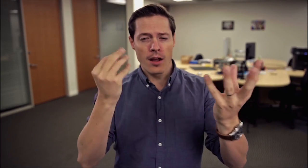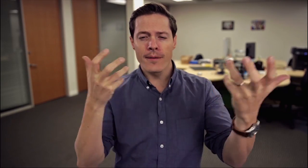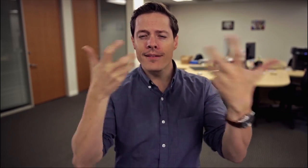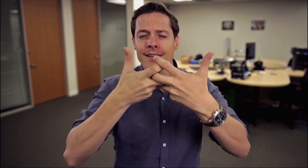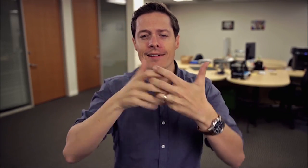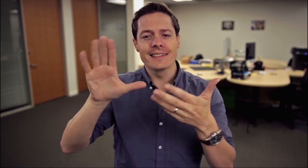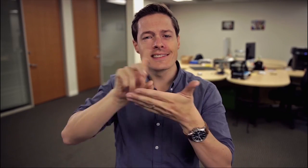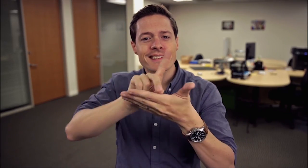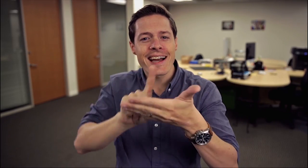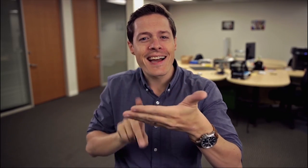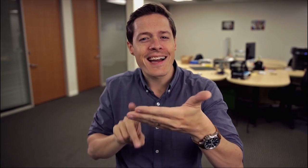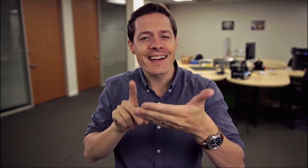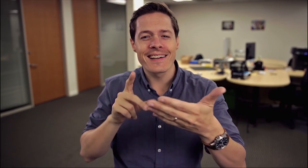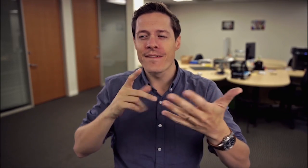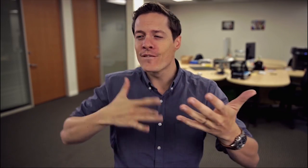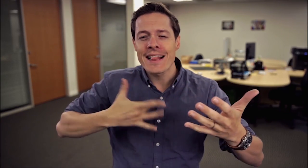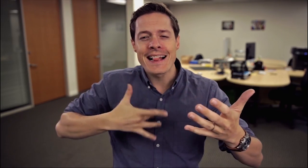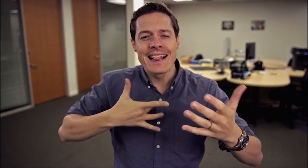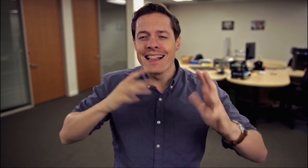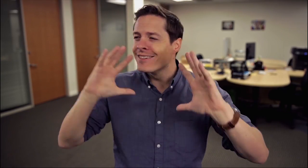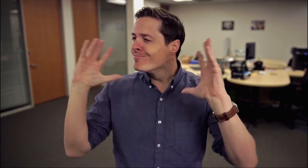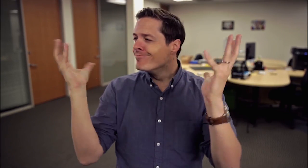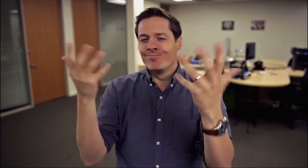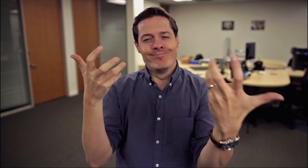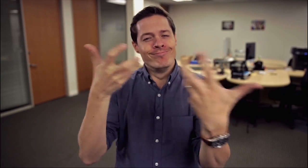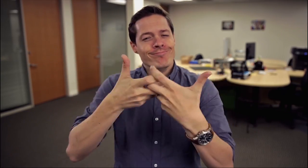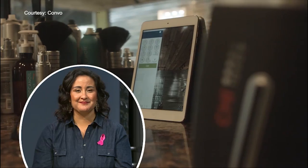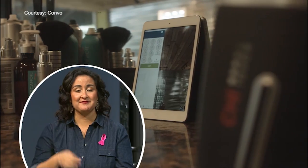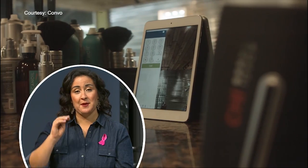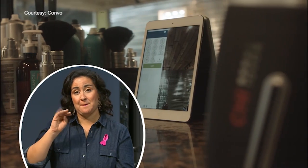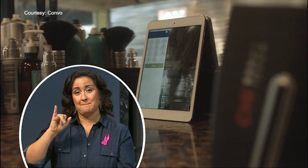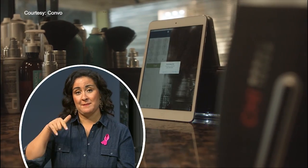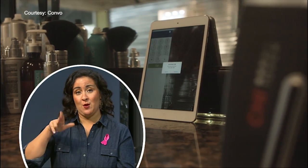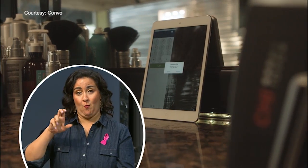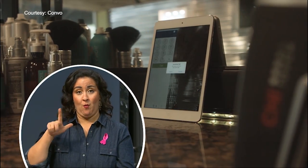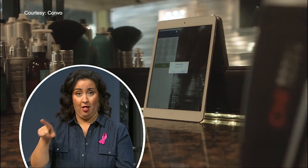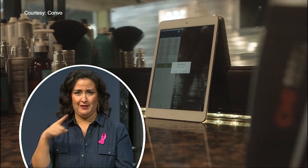The lights can actually match your personal style. It creates an environment.